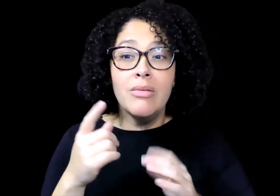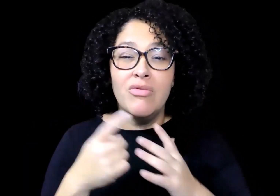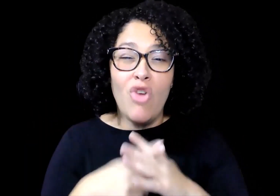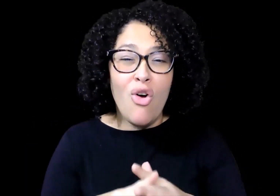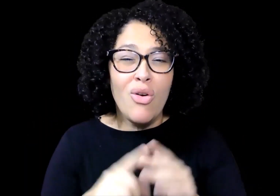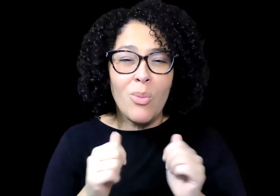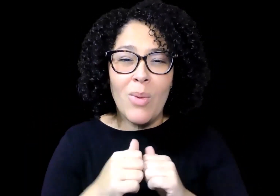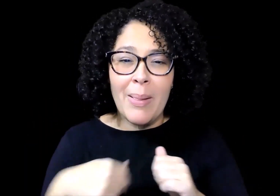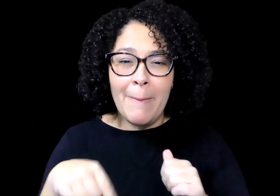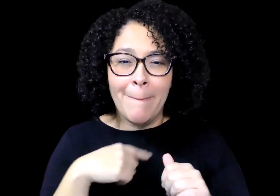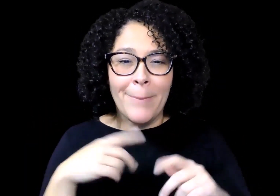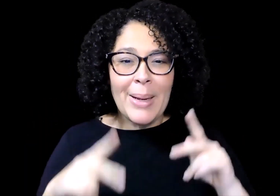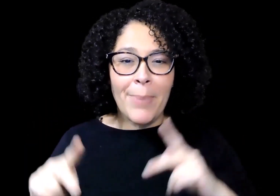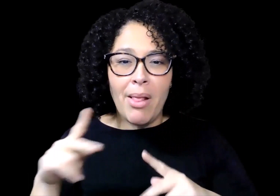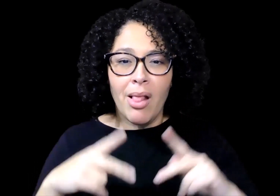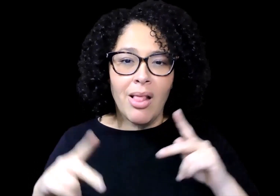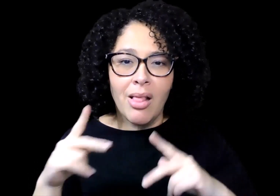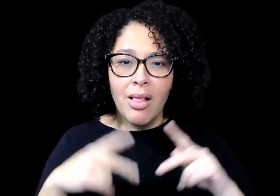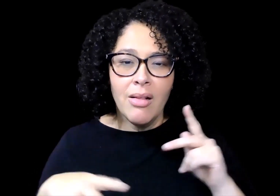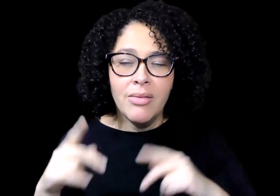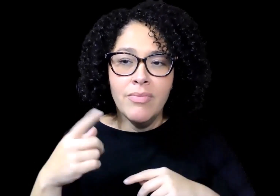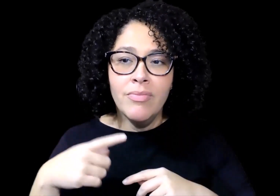it's just so important to start with people